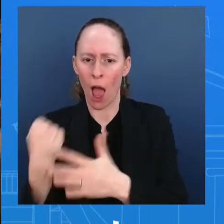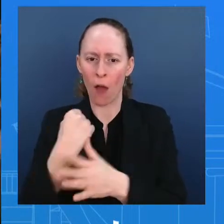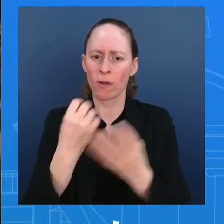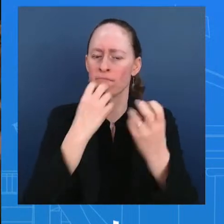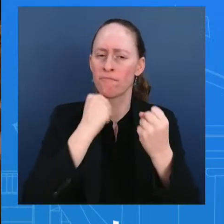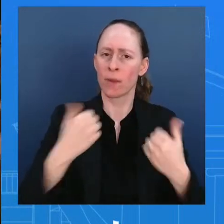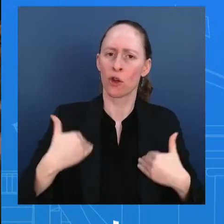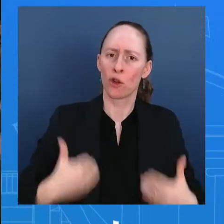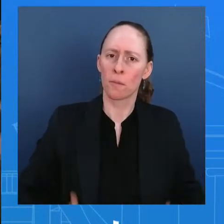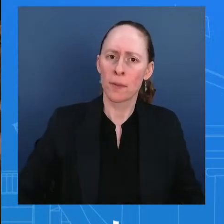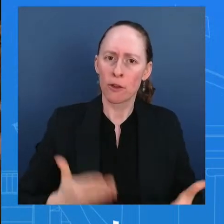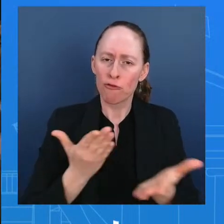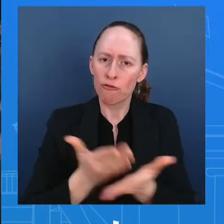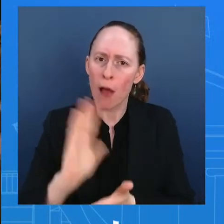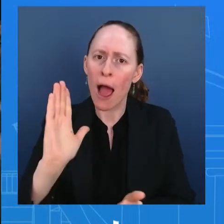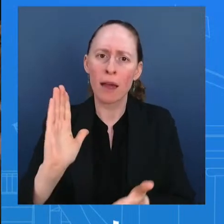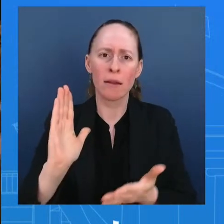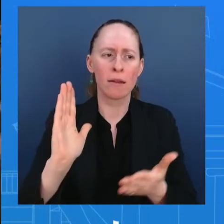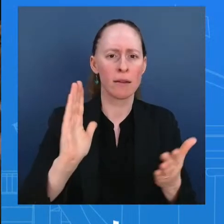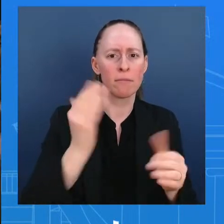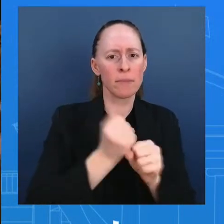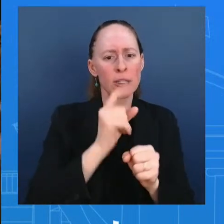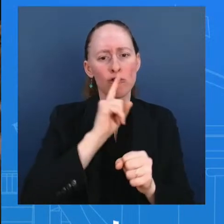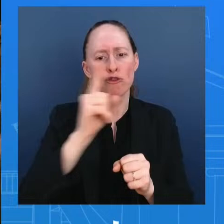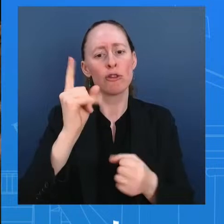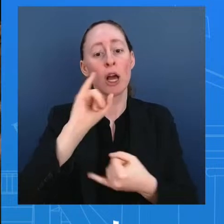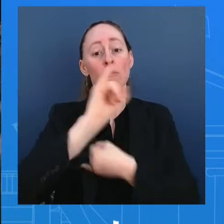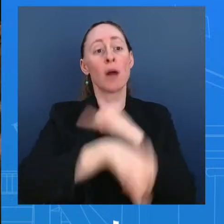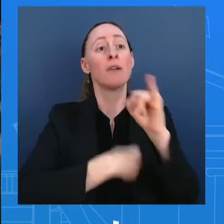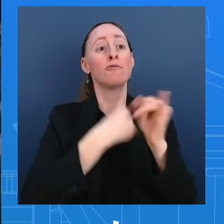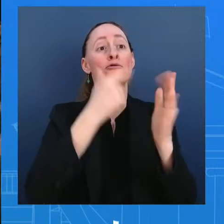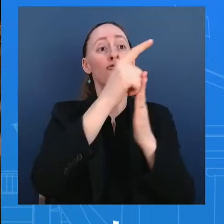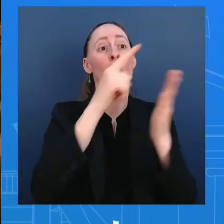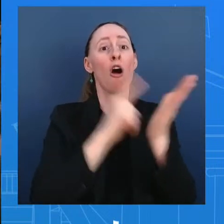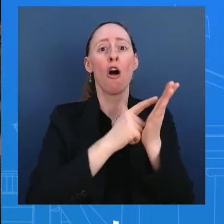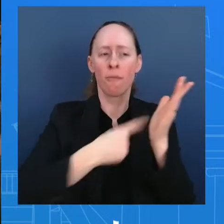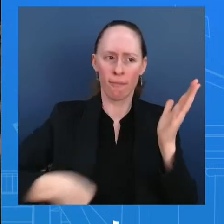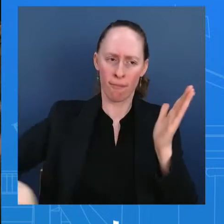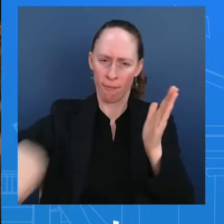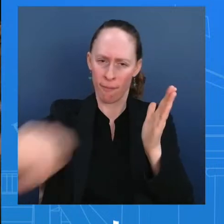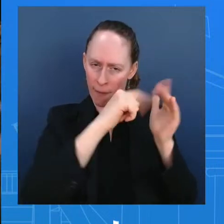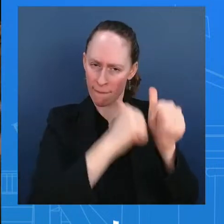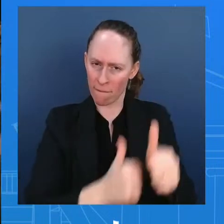has been a priority for this administration. We’re not disputing that, right? Ms. Jean-Pierre: No, I’m not disputing that. You’re correct.